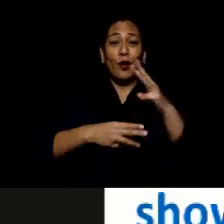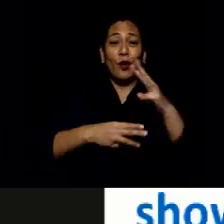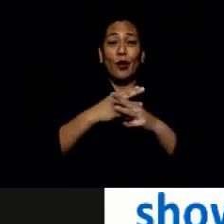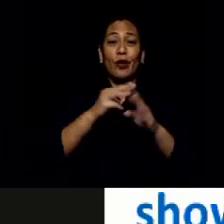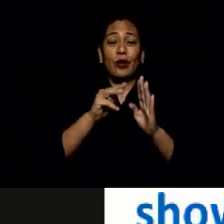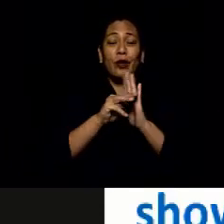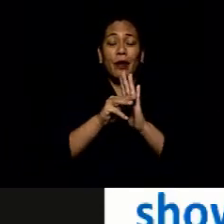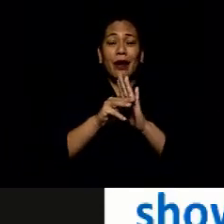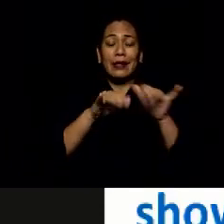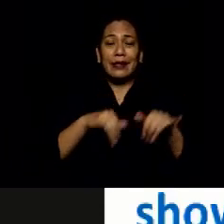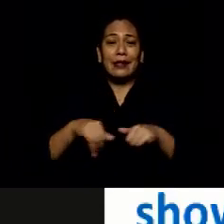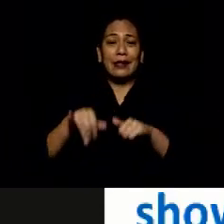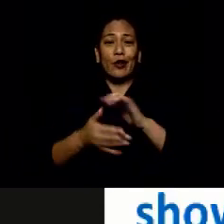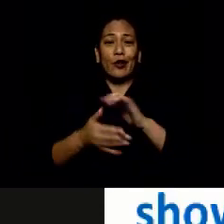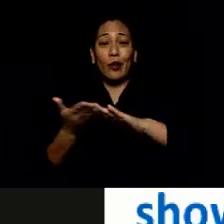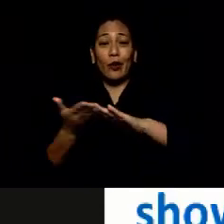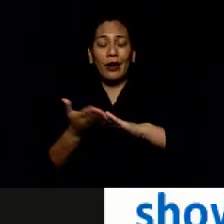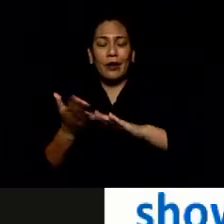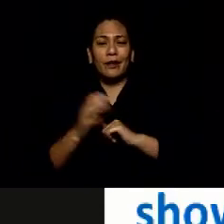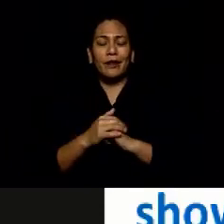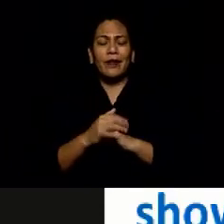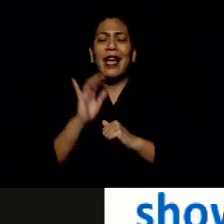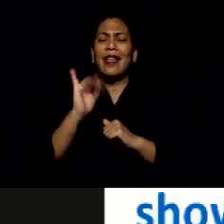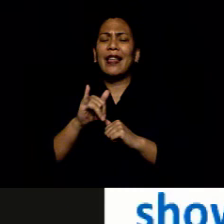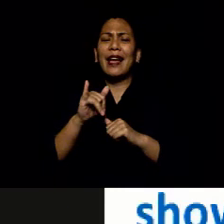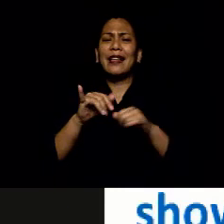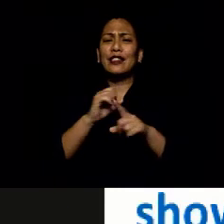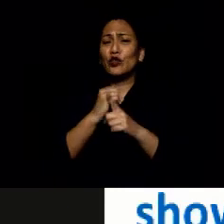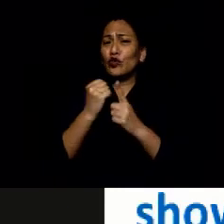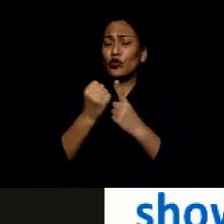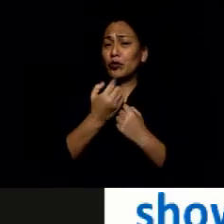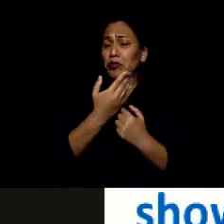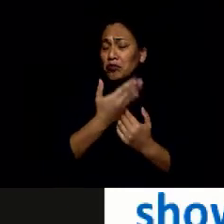And basically under this scenario, they just assumed that the world